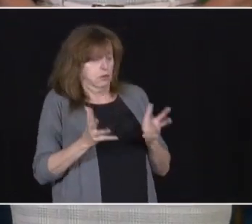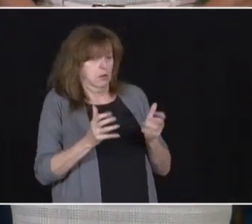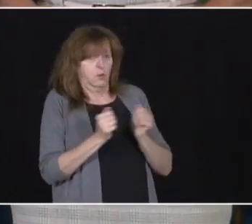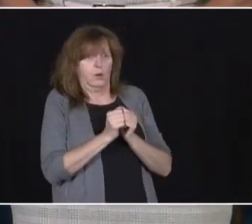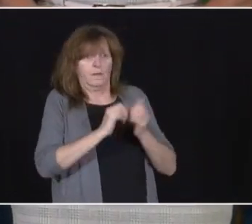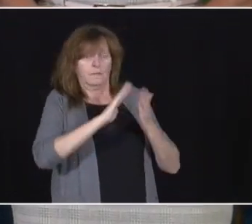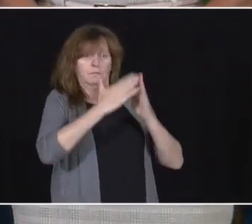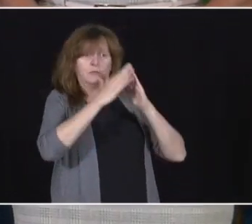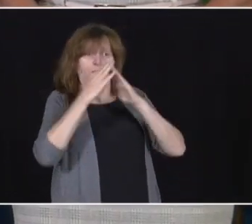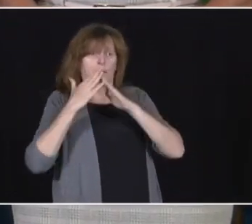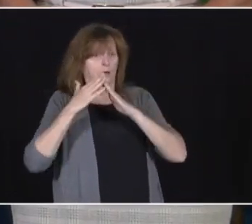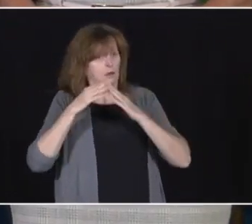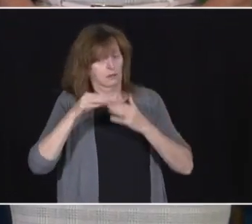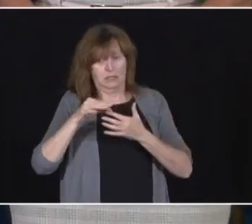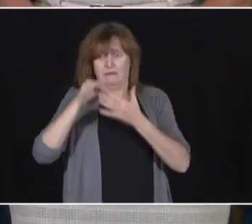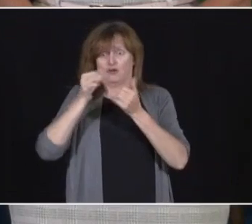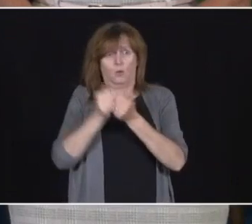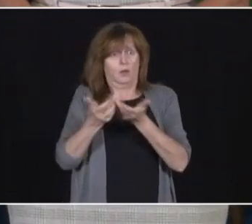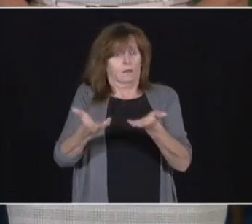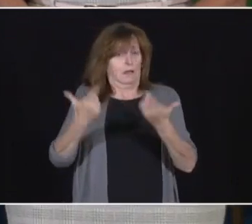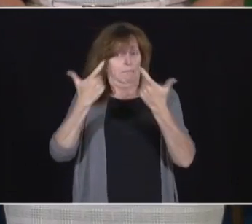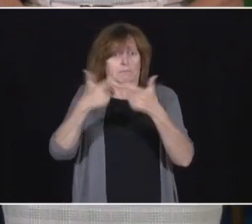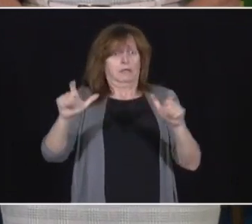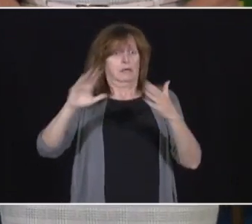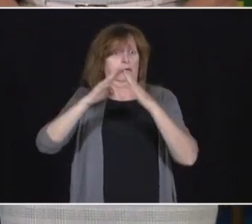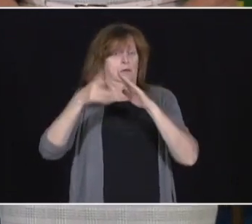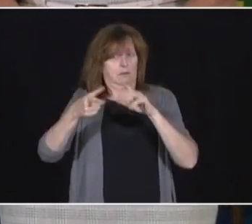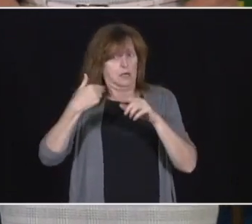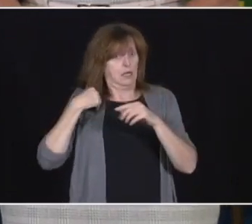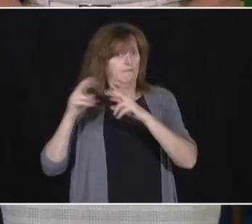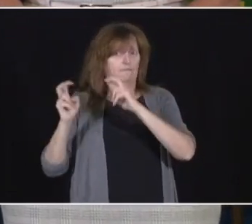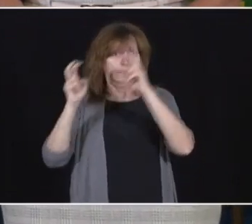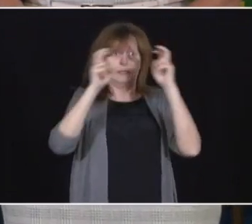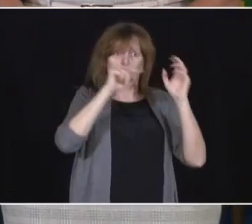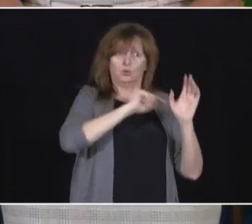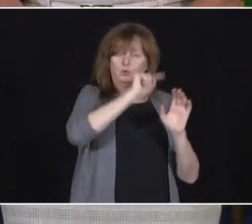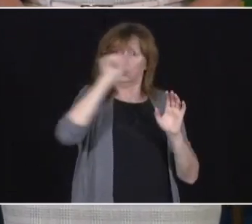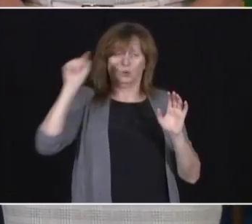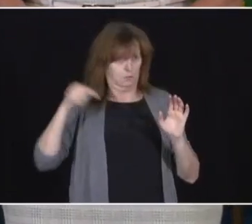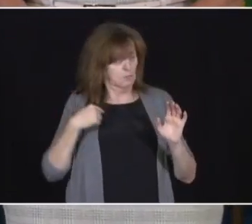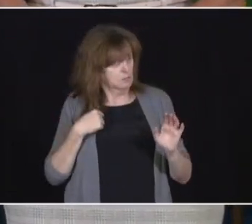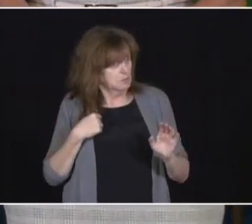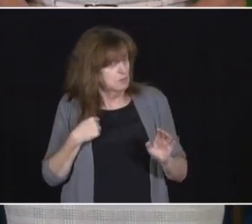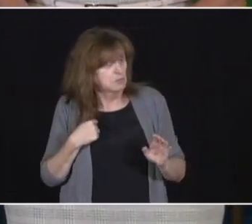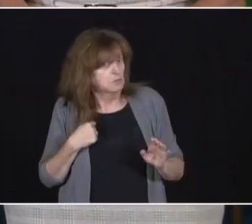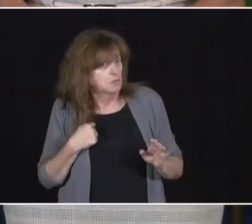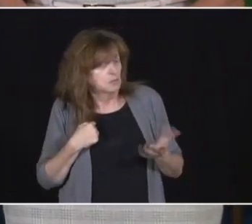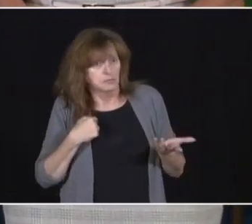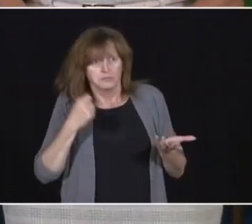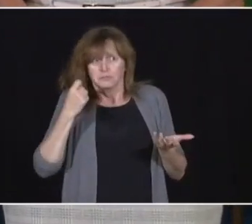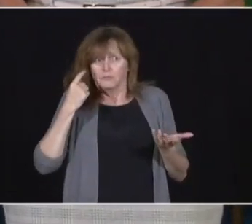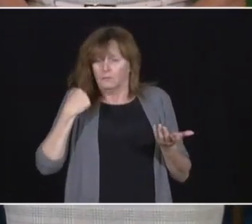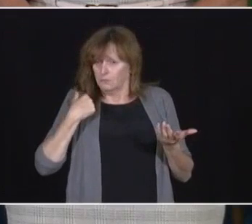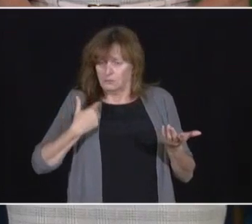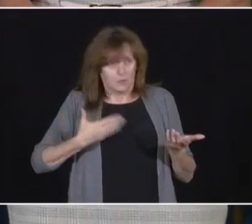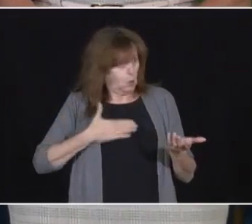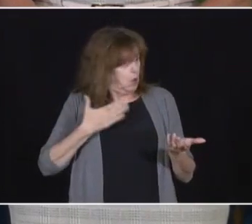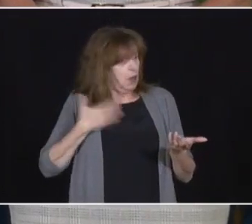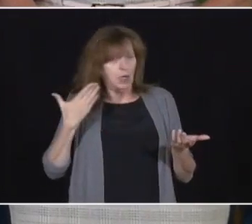and talk to the men's apologies. Especially the large municipalities that are facing these issues. I am always open for a good conversation.